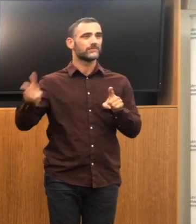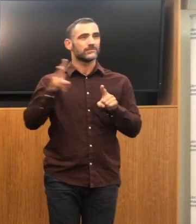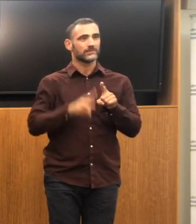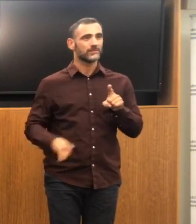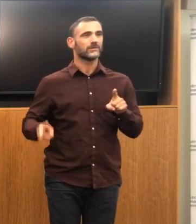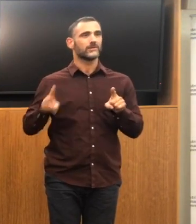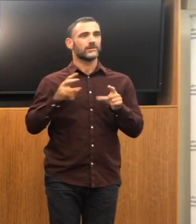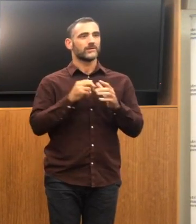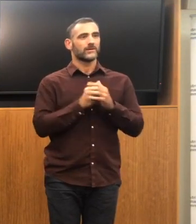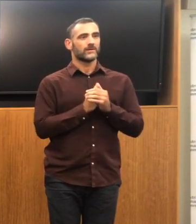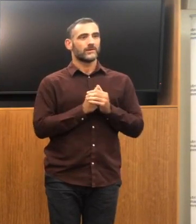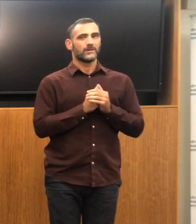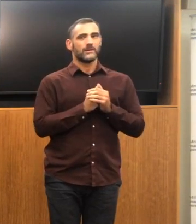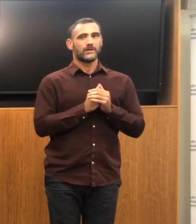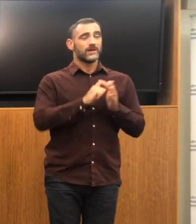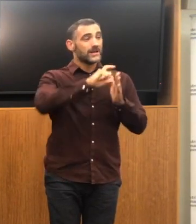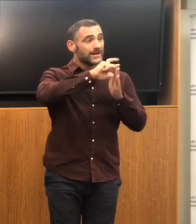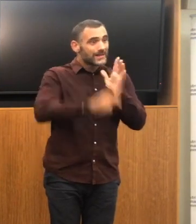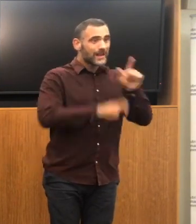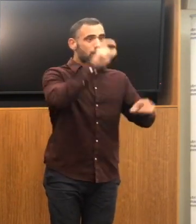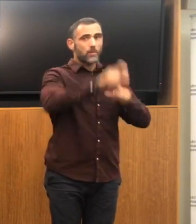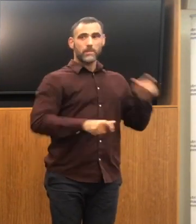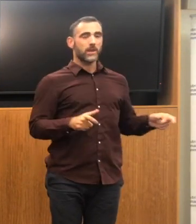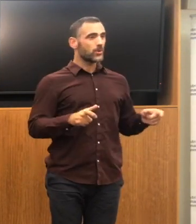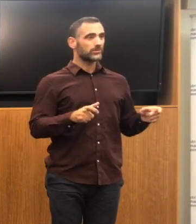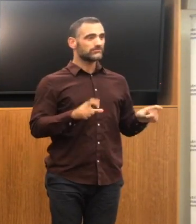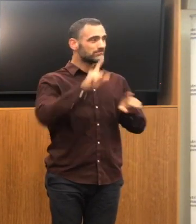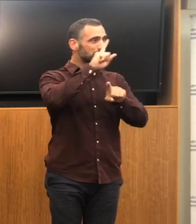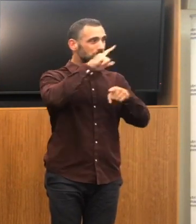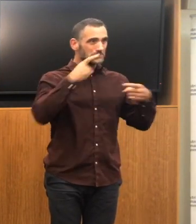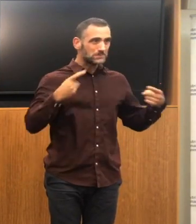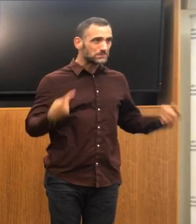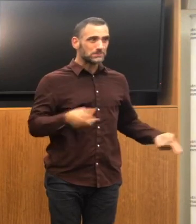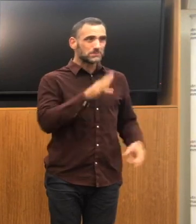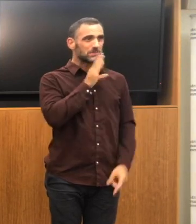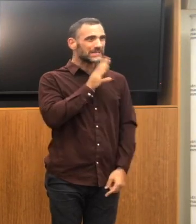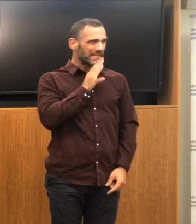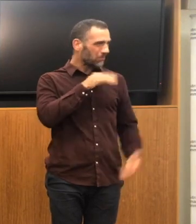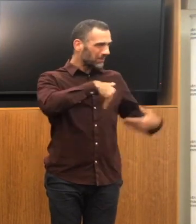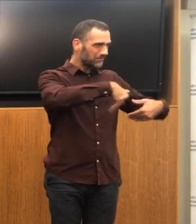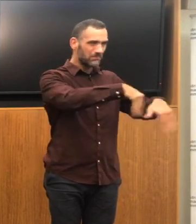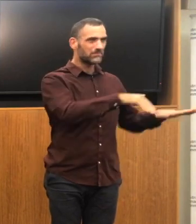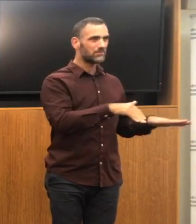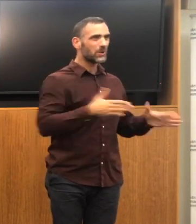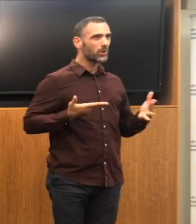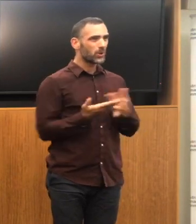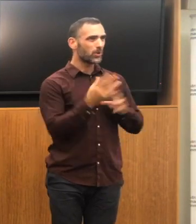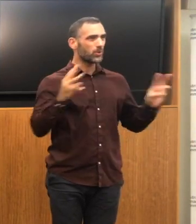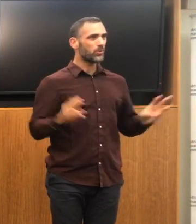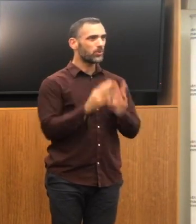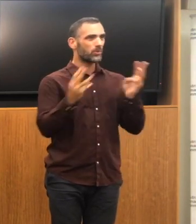are invisible either during the conflict or in the effort. I must say, in almost all of these, we've been engaging